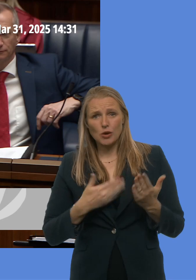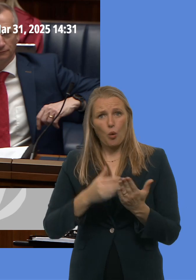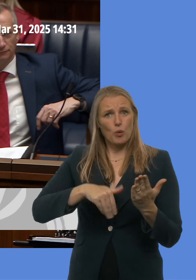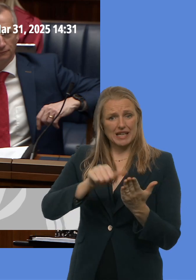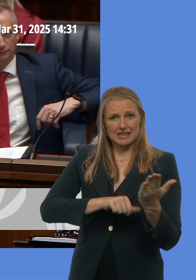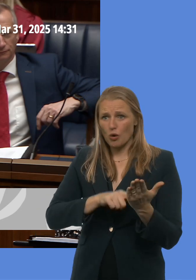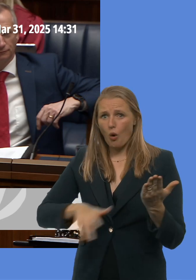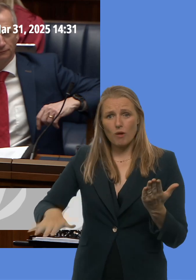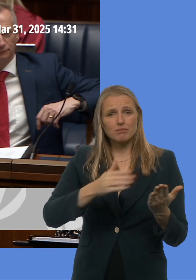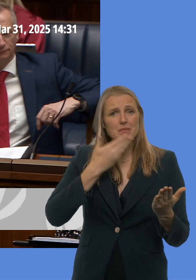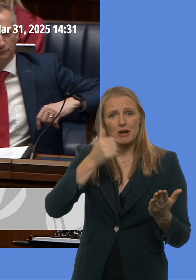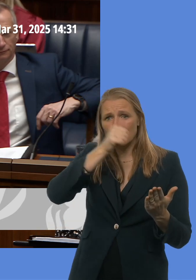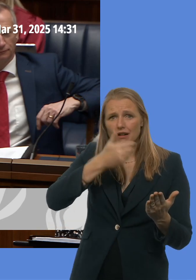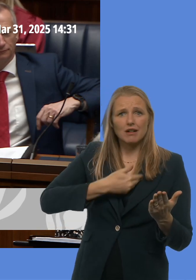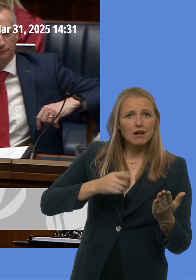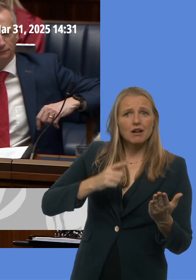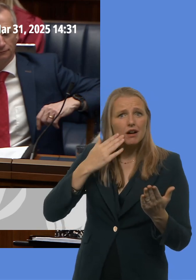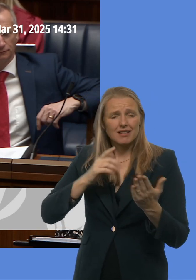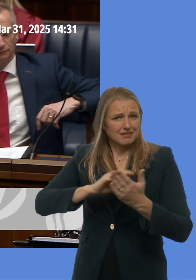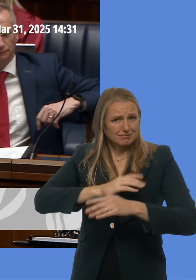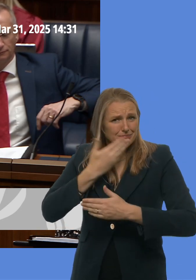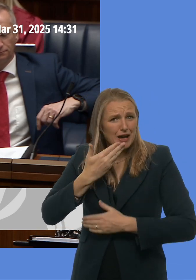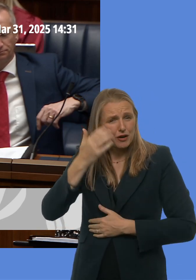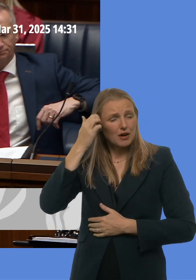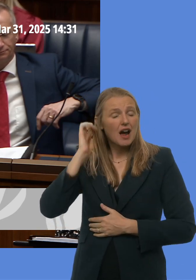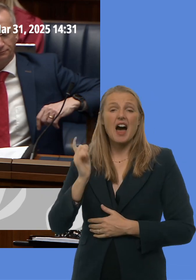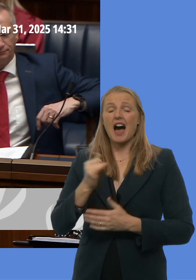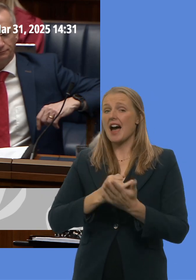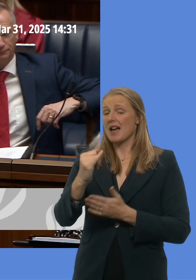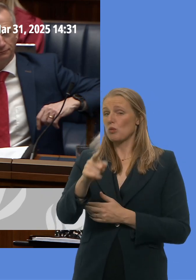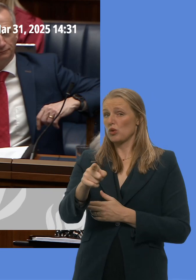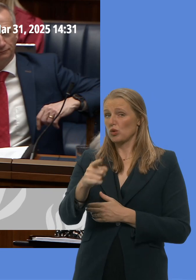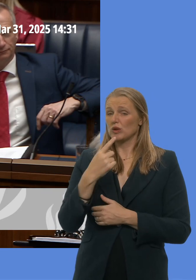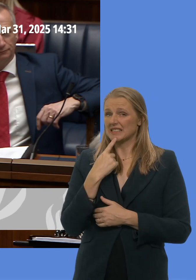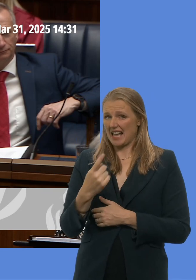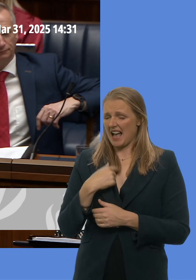is absolutely what I am focused on doing. I do not agree with the Member's categorisation of a number of those issues.